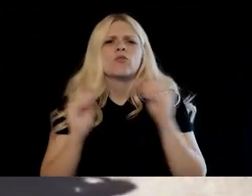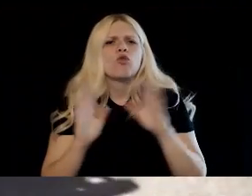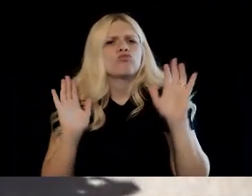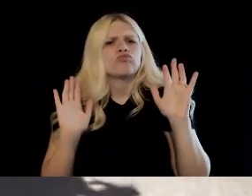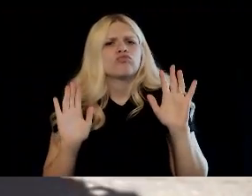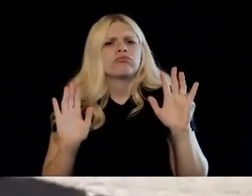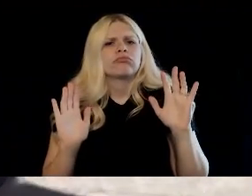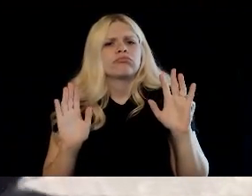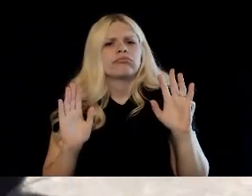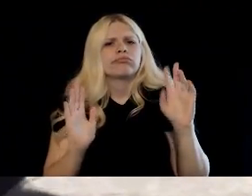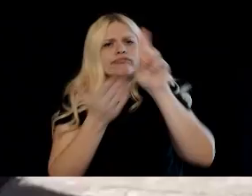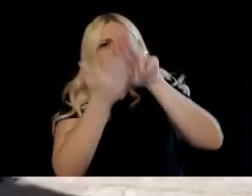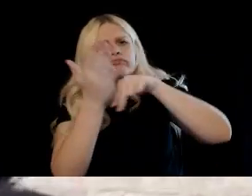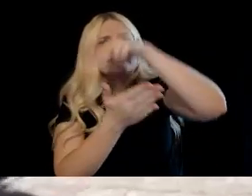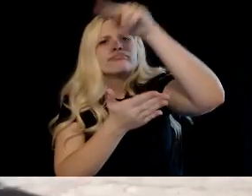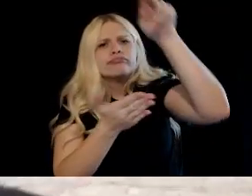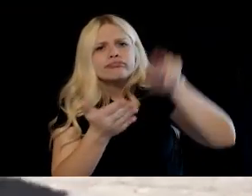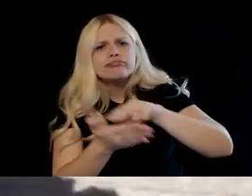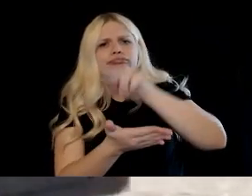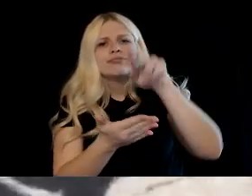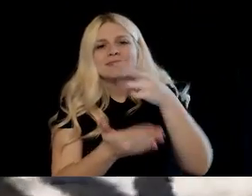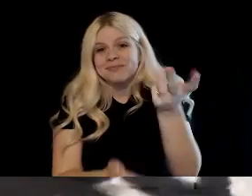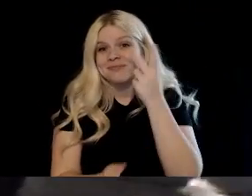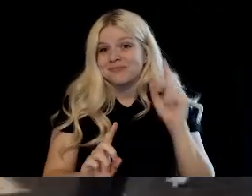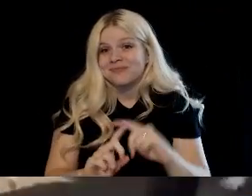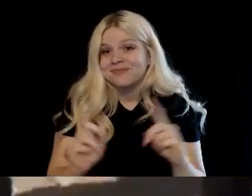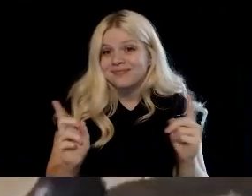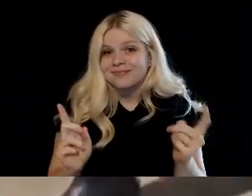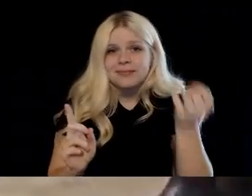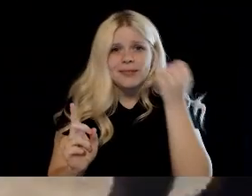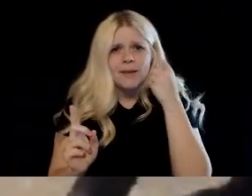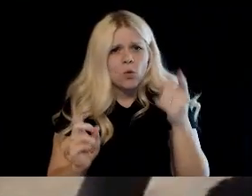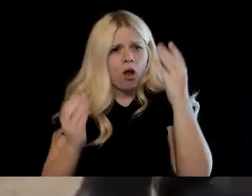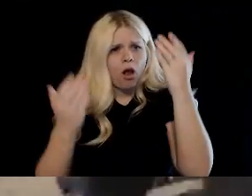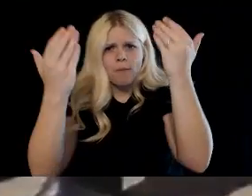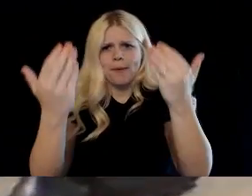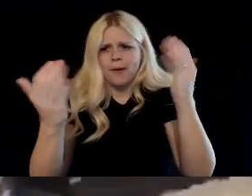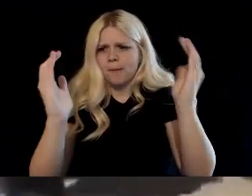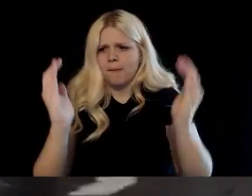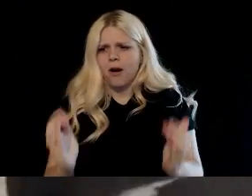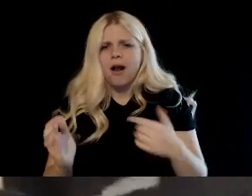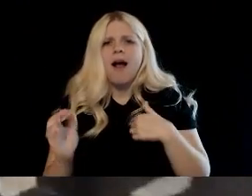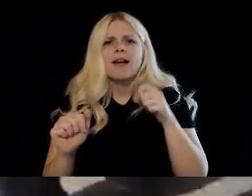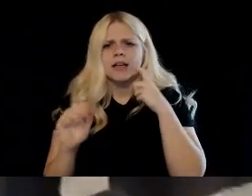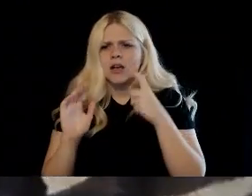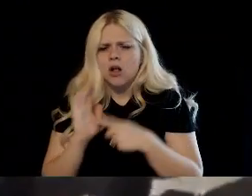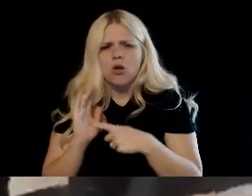swirls. So if you look at the paintings next to each other, a lot of times we can tell which one did which. Erica: Oh, that'll be fun.